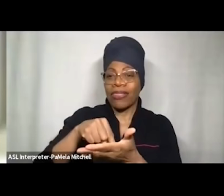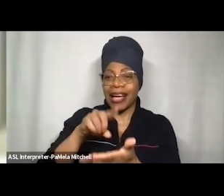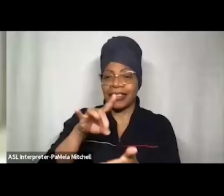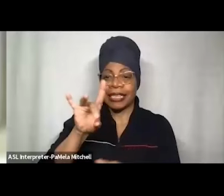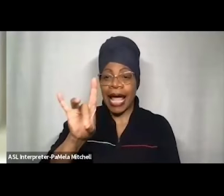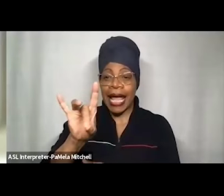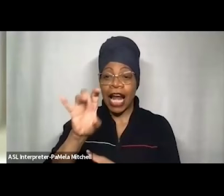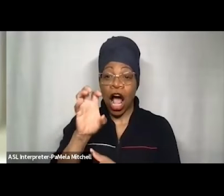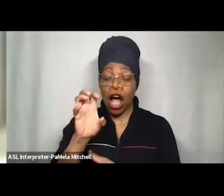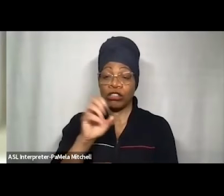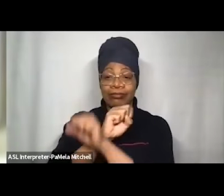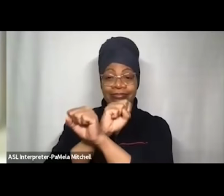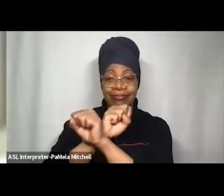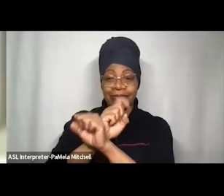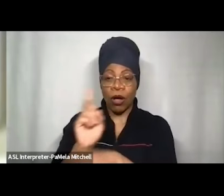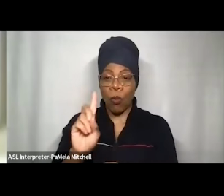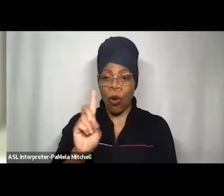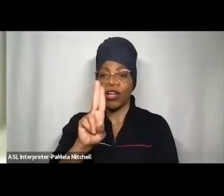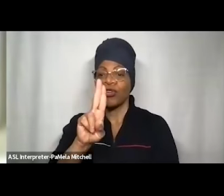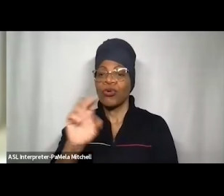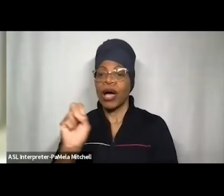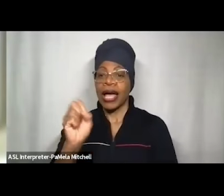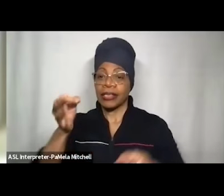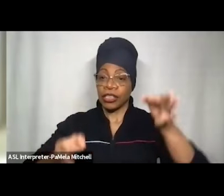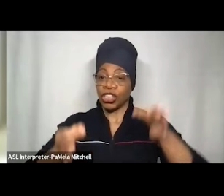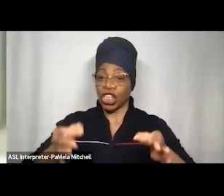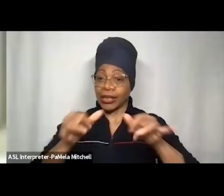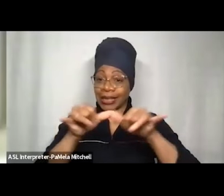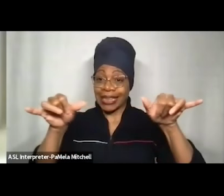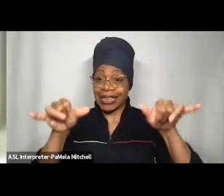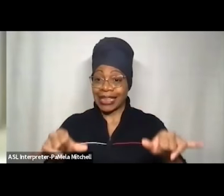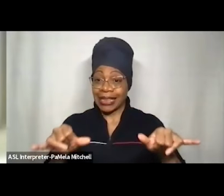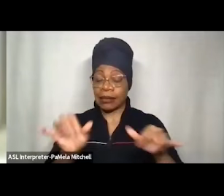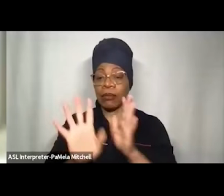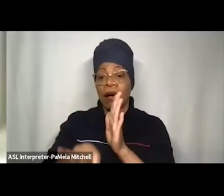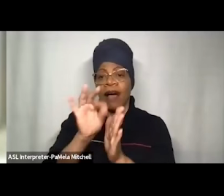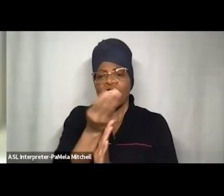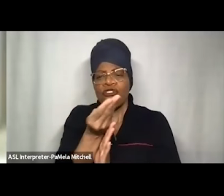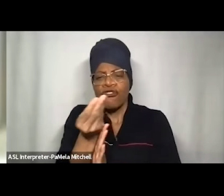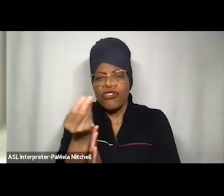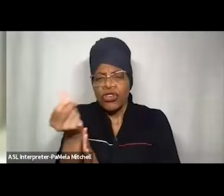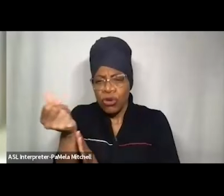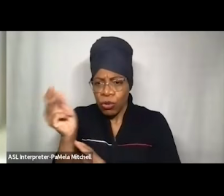in the US justice system and we found very few of those had ever received treatment before.